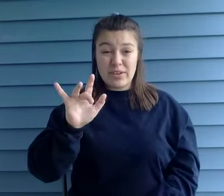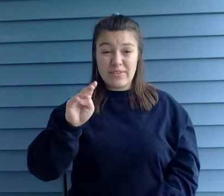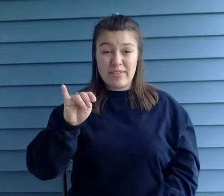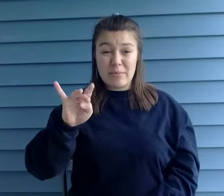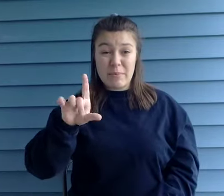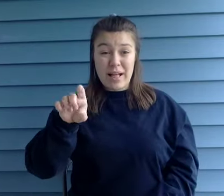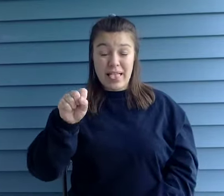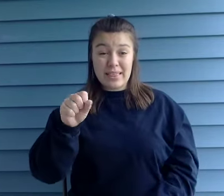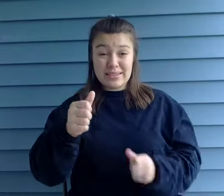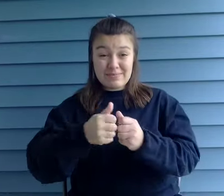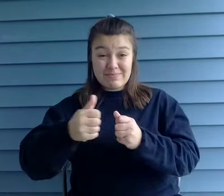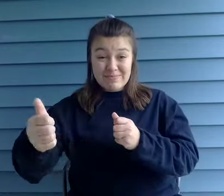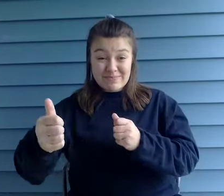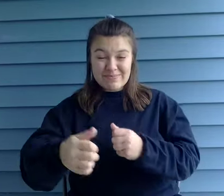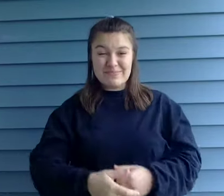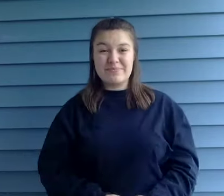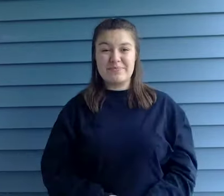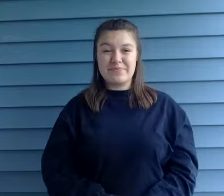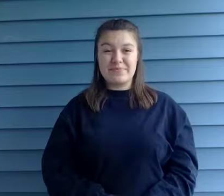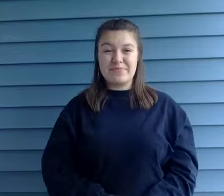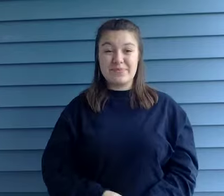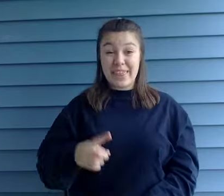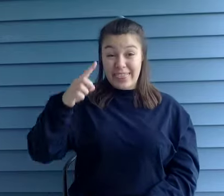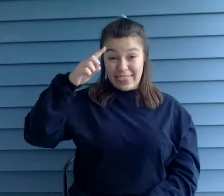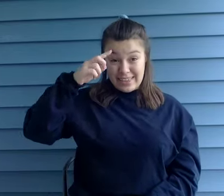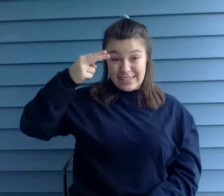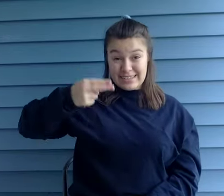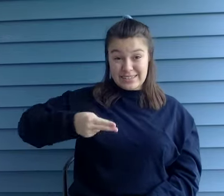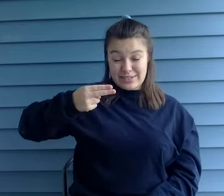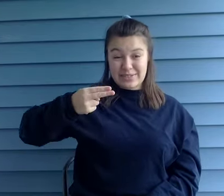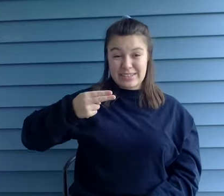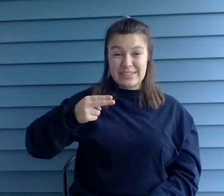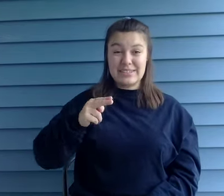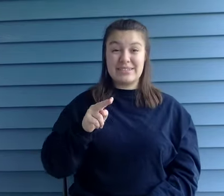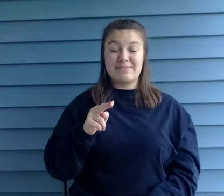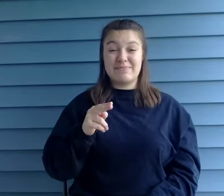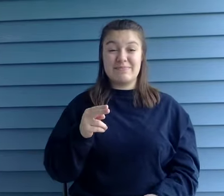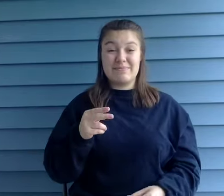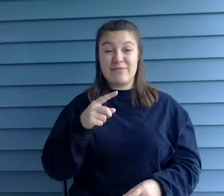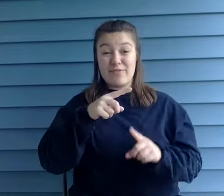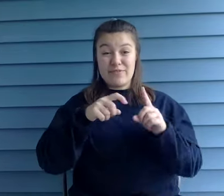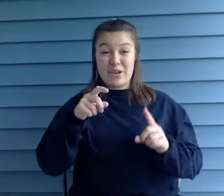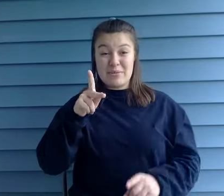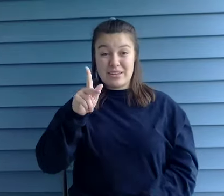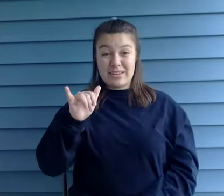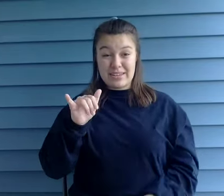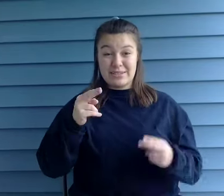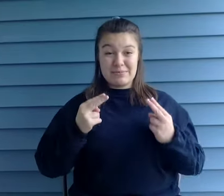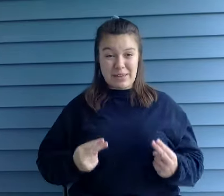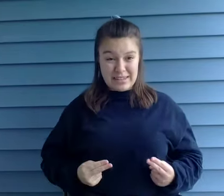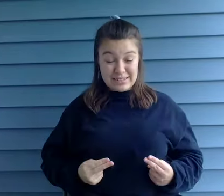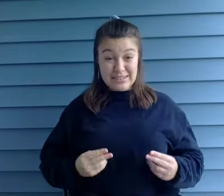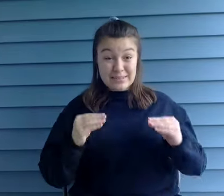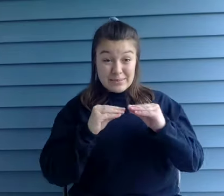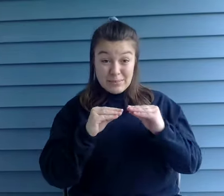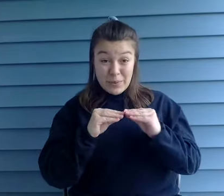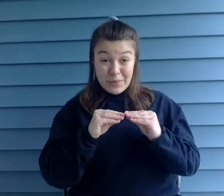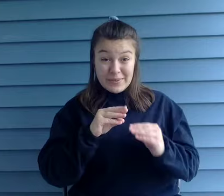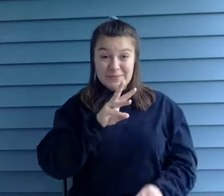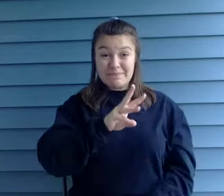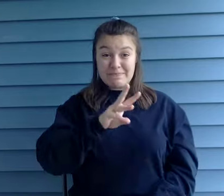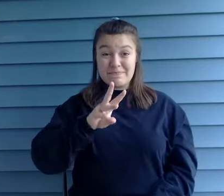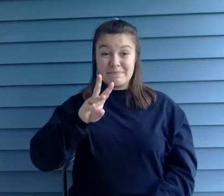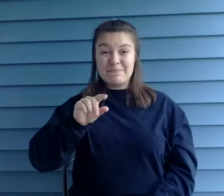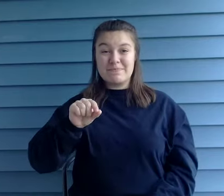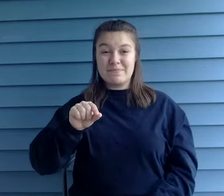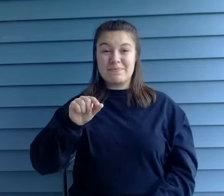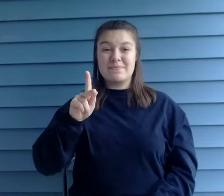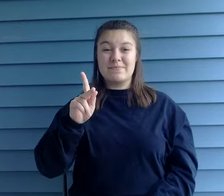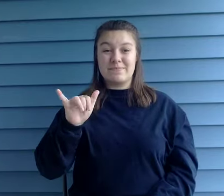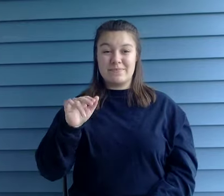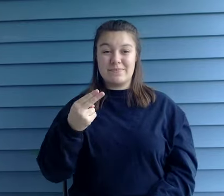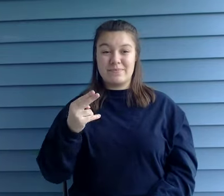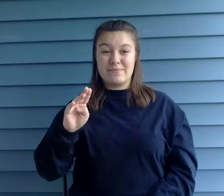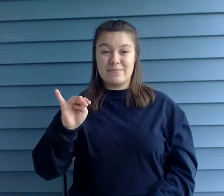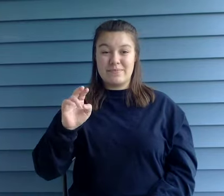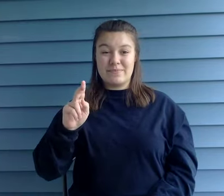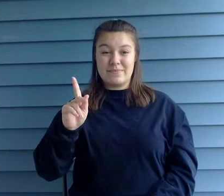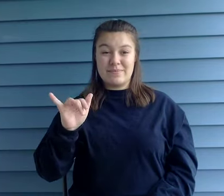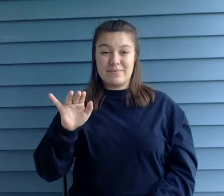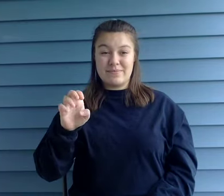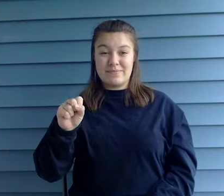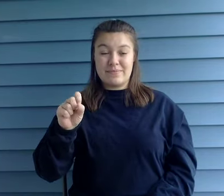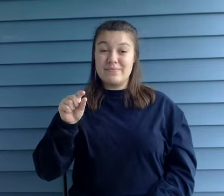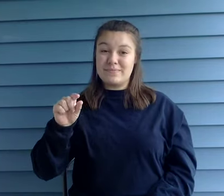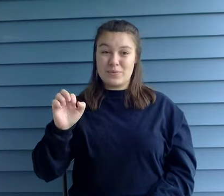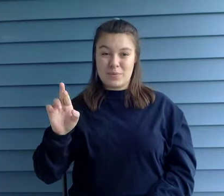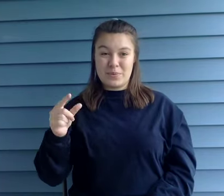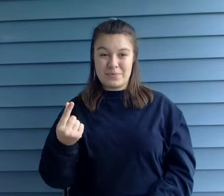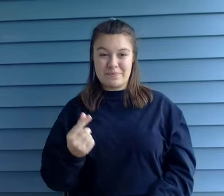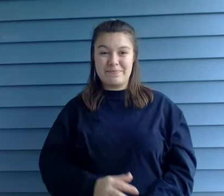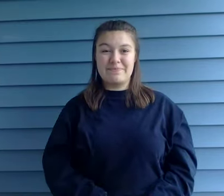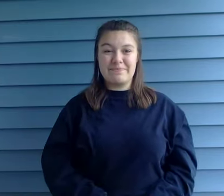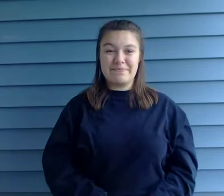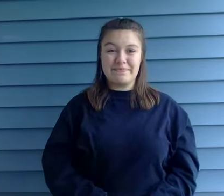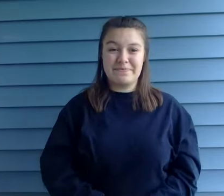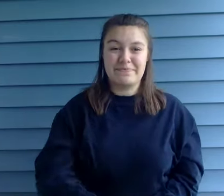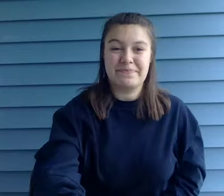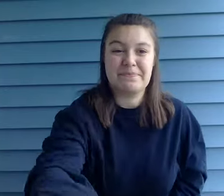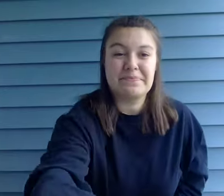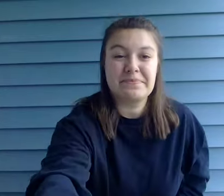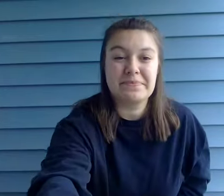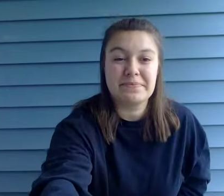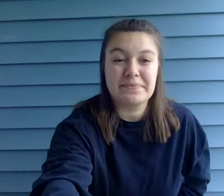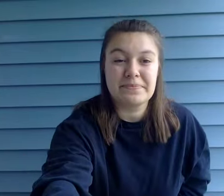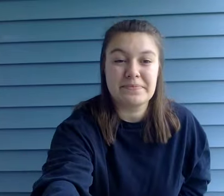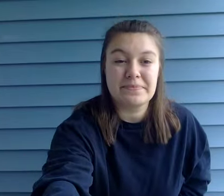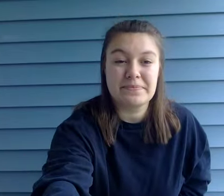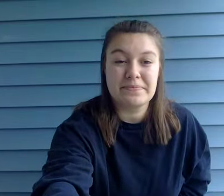telling kentucky stories for 48 years. Learn more at kyhumanities.org